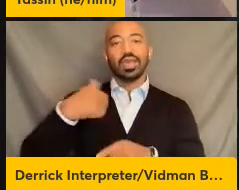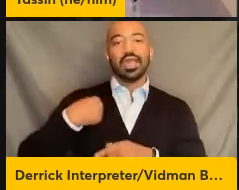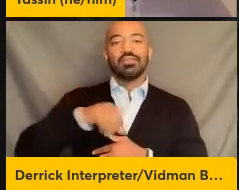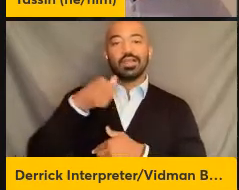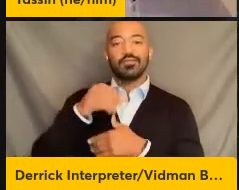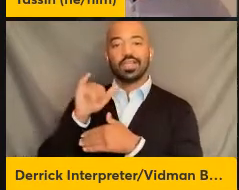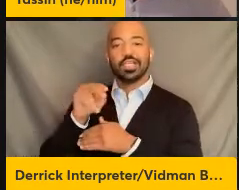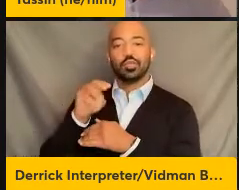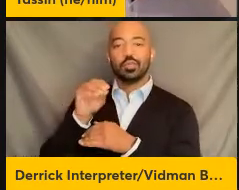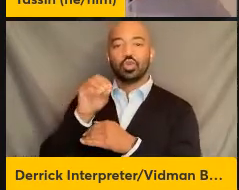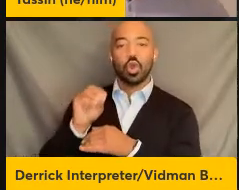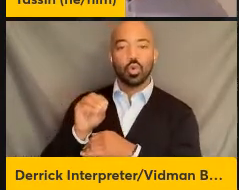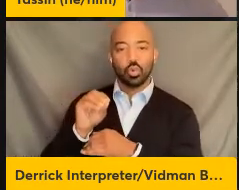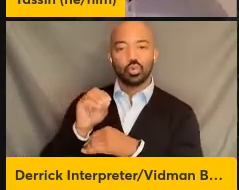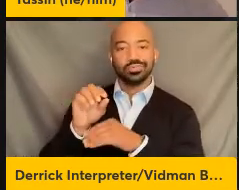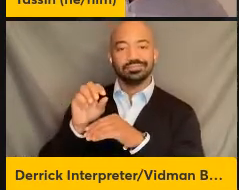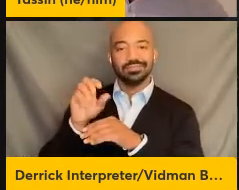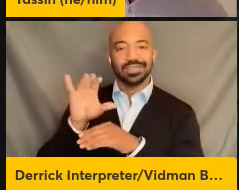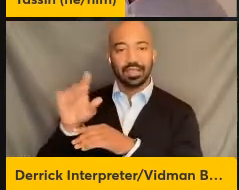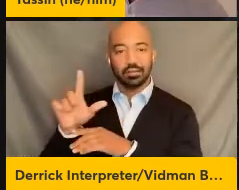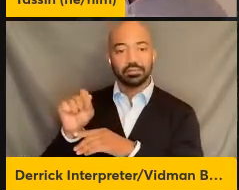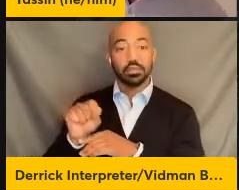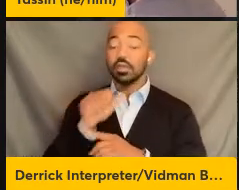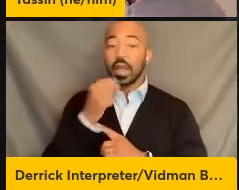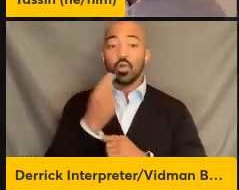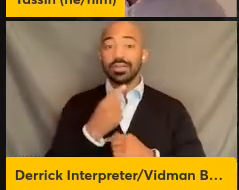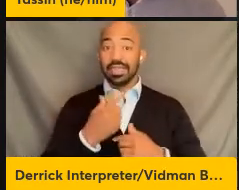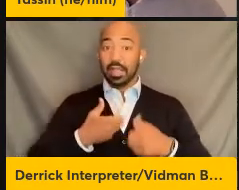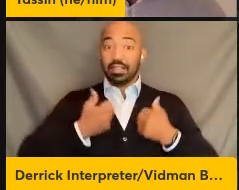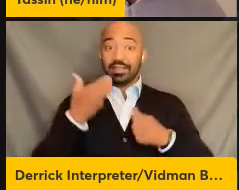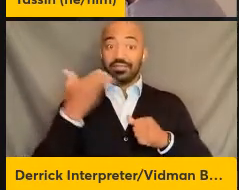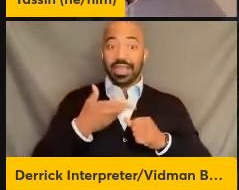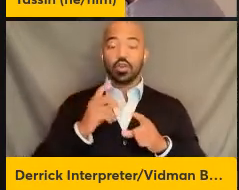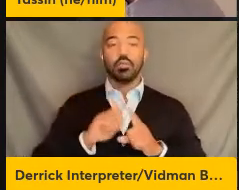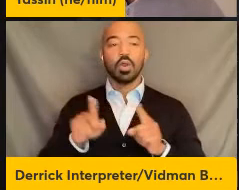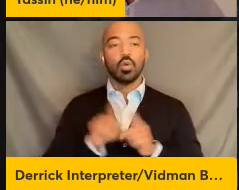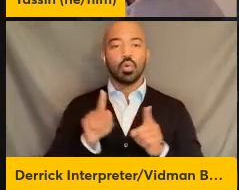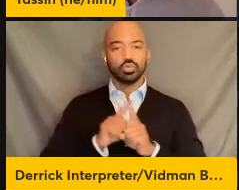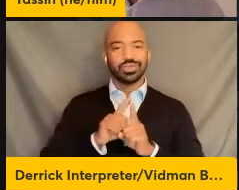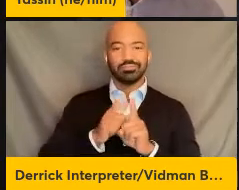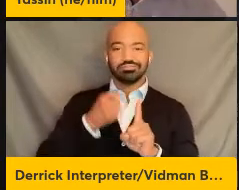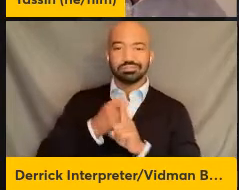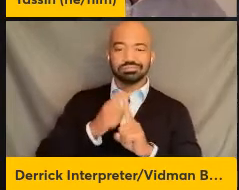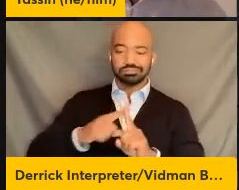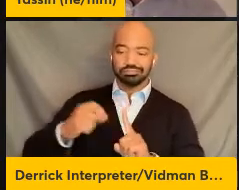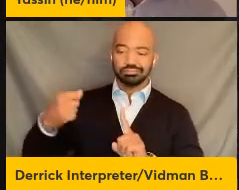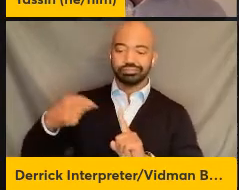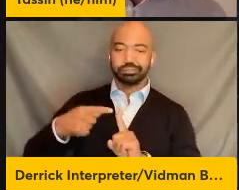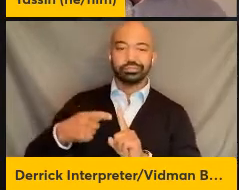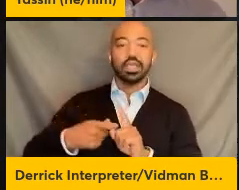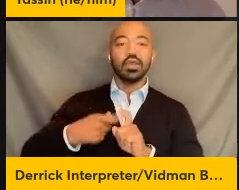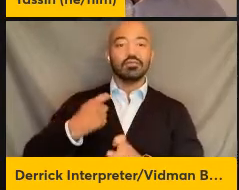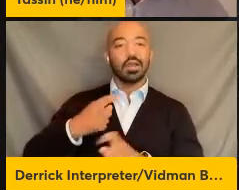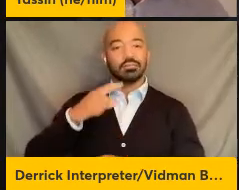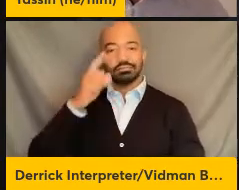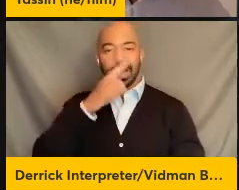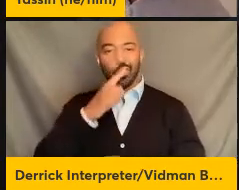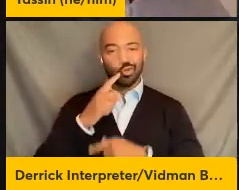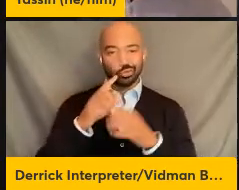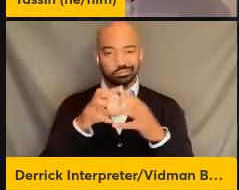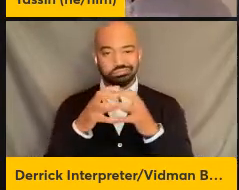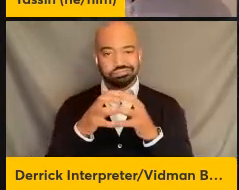only reside there, but they also respond to diabetes induced by T cell infiltration in the mouse model they just described. And